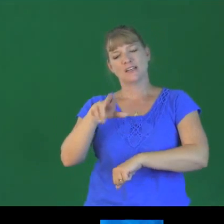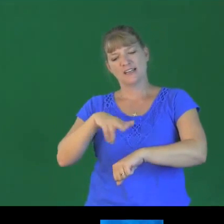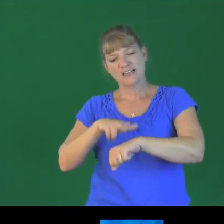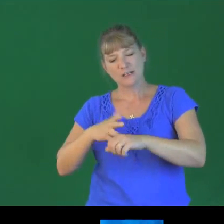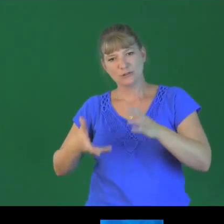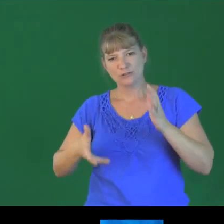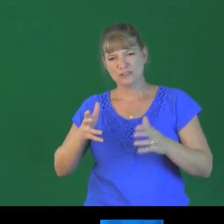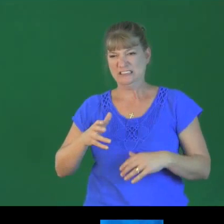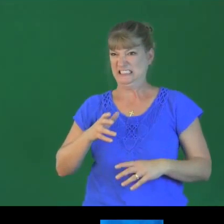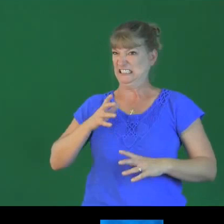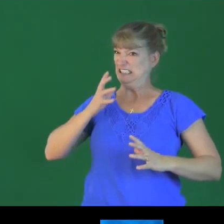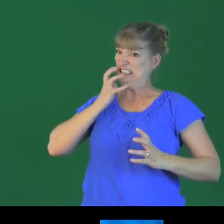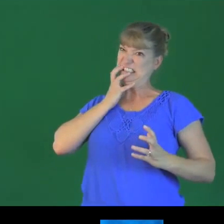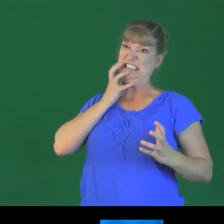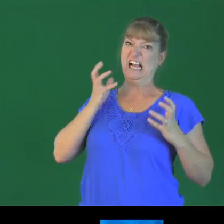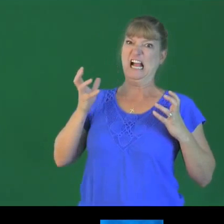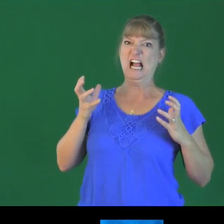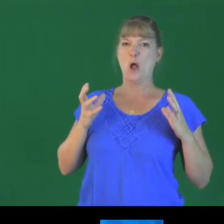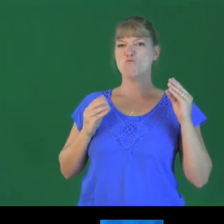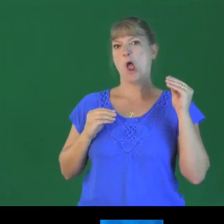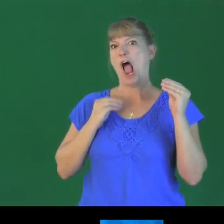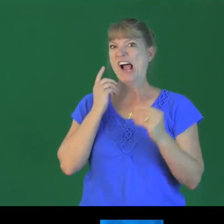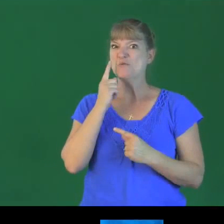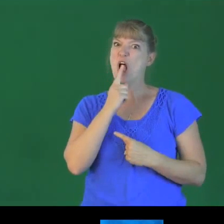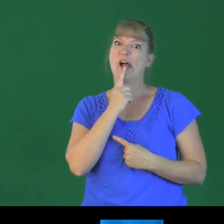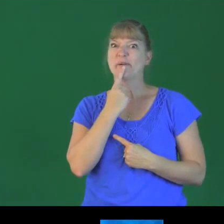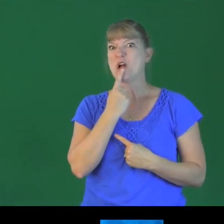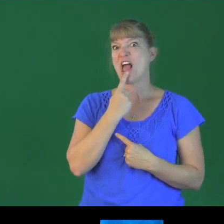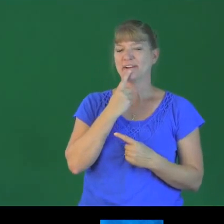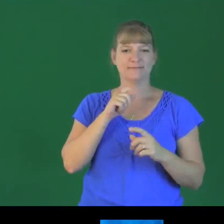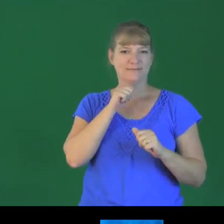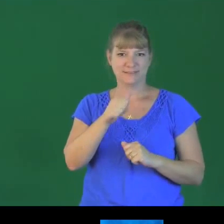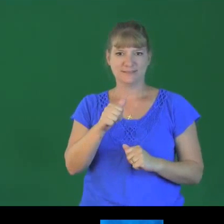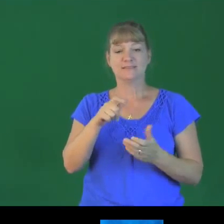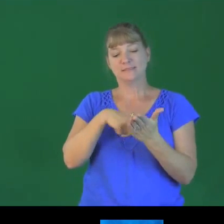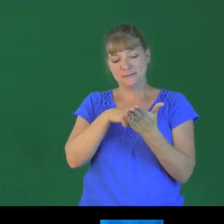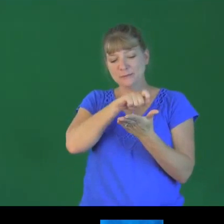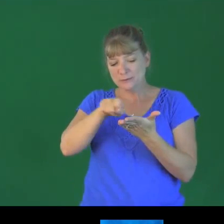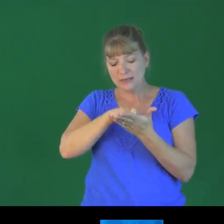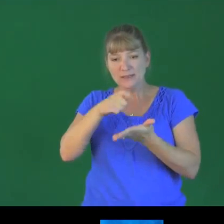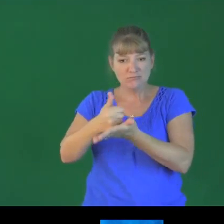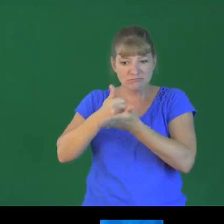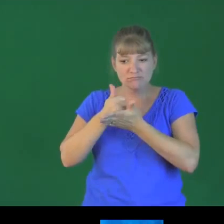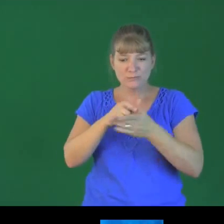Don't yell or exaggerate your lip movements. Sometimes writing is helpful.